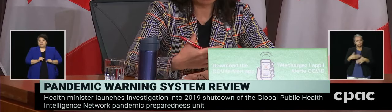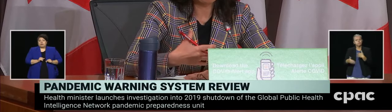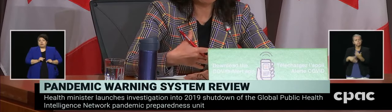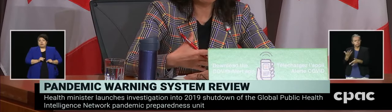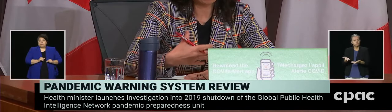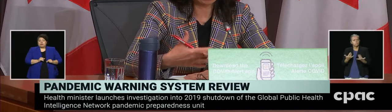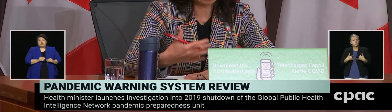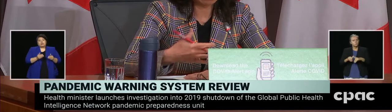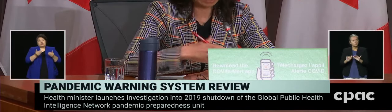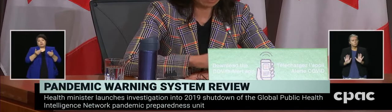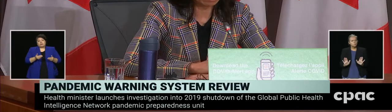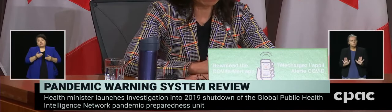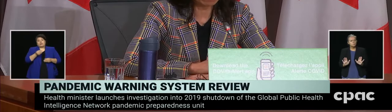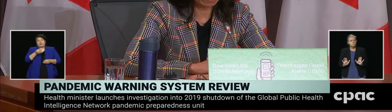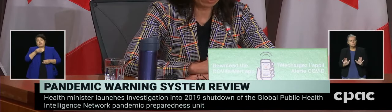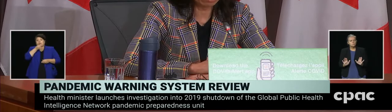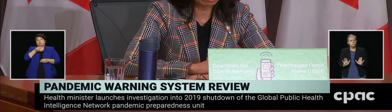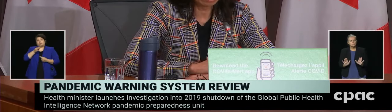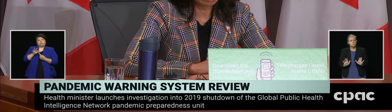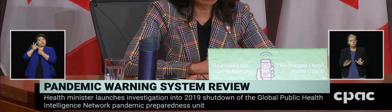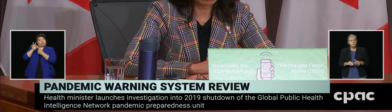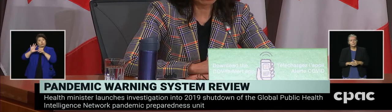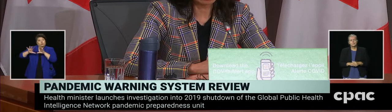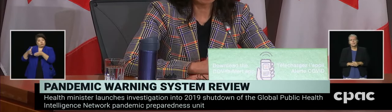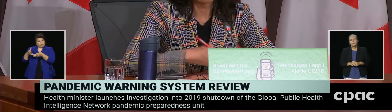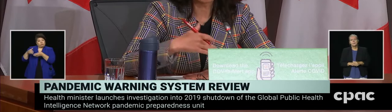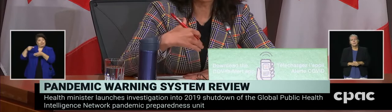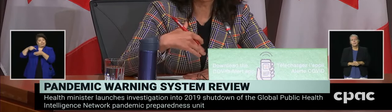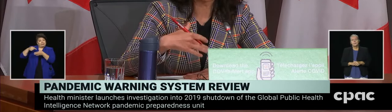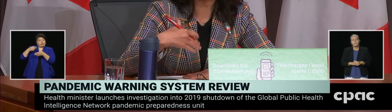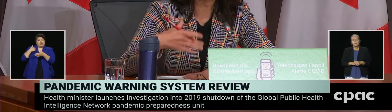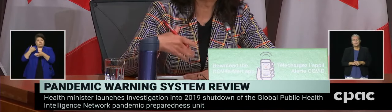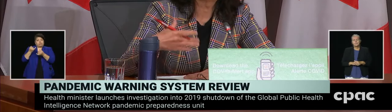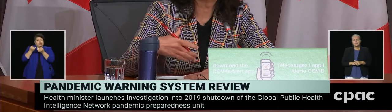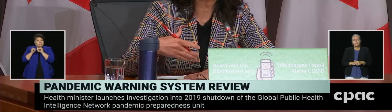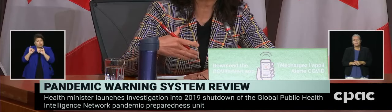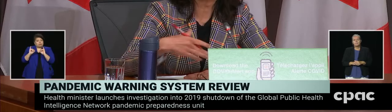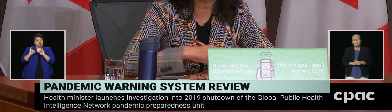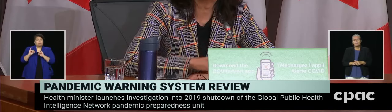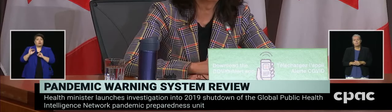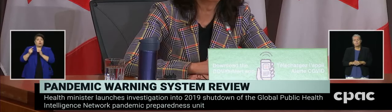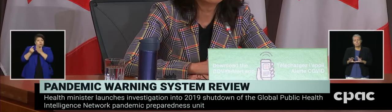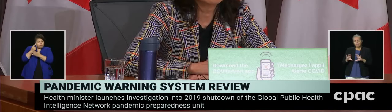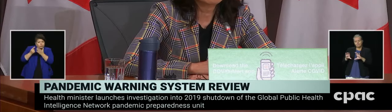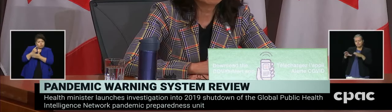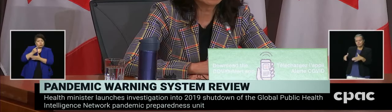SO I THINK WITH THE EXPERT GROUP